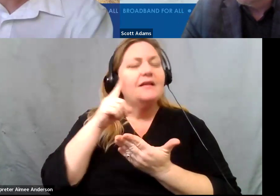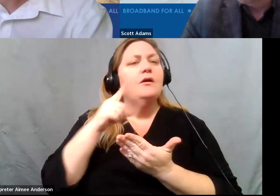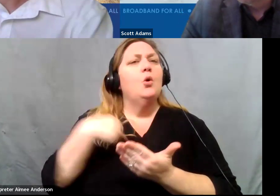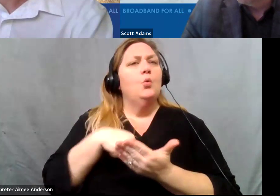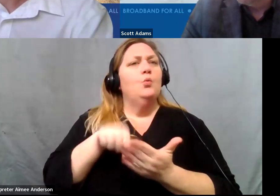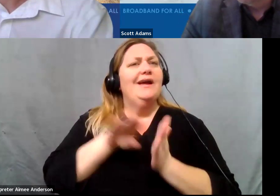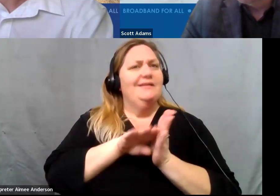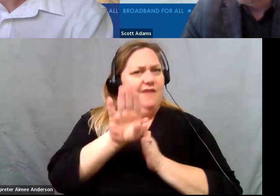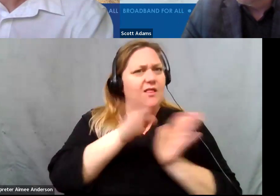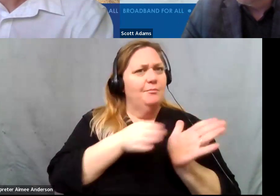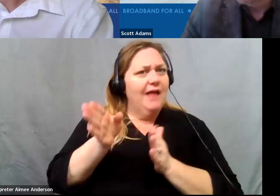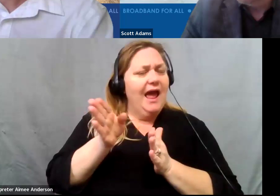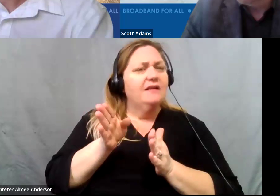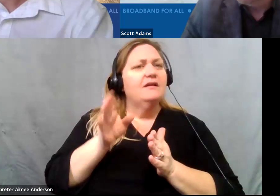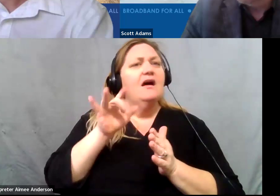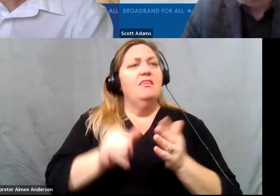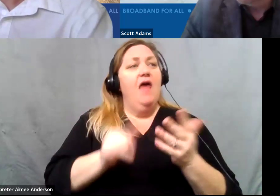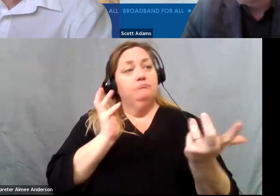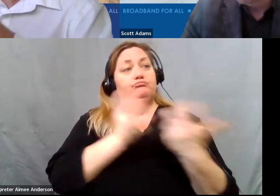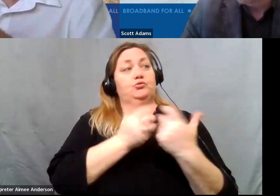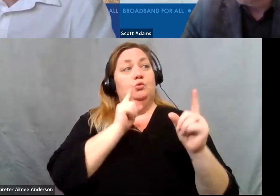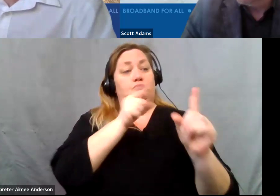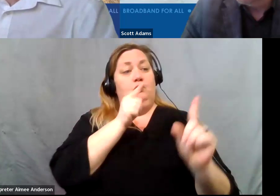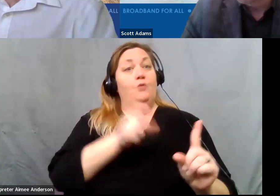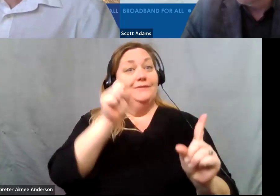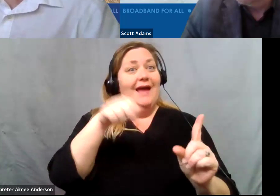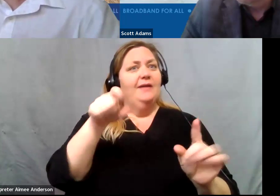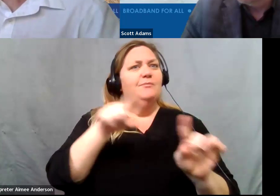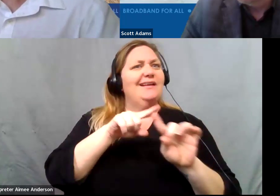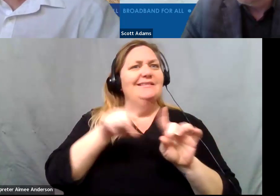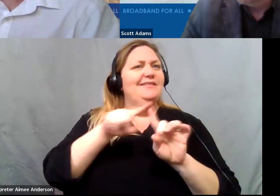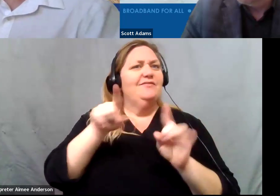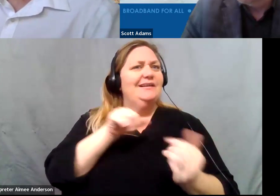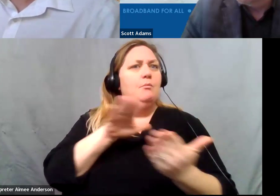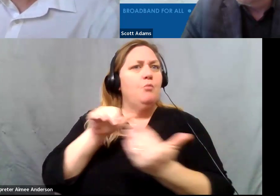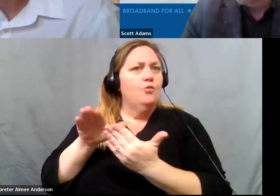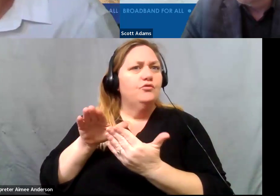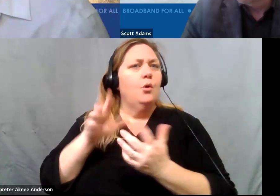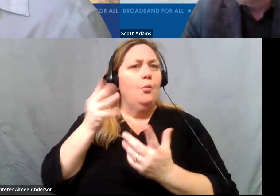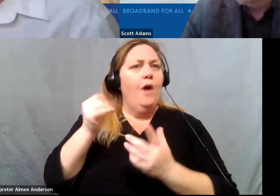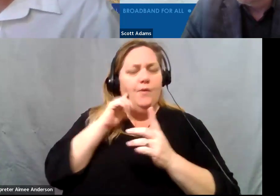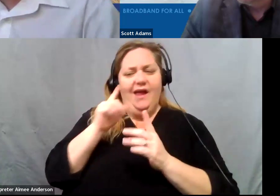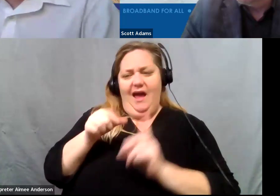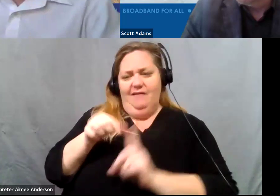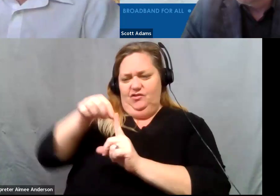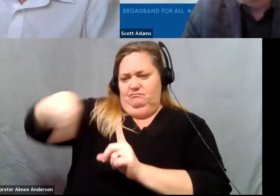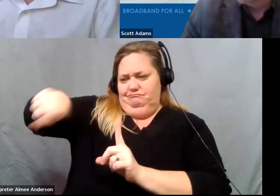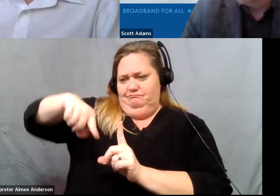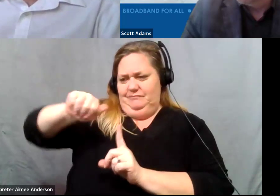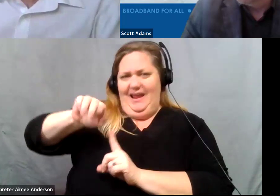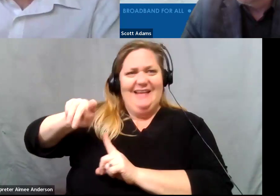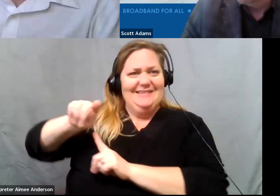takes a different configuration because we have very particular assets and in our subregion. So,